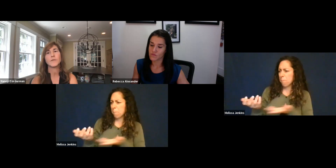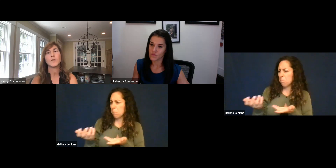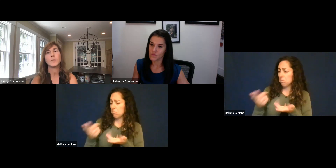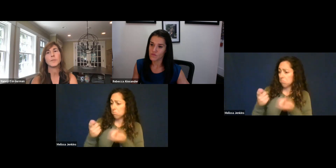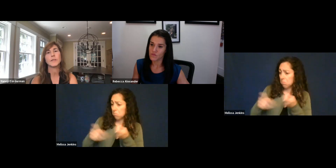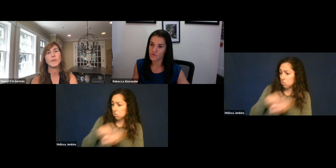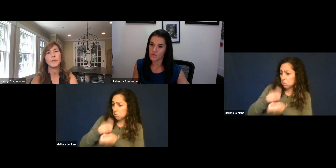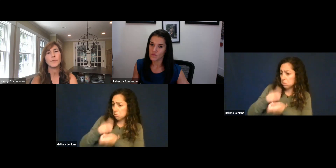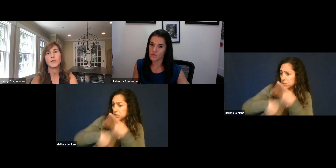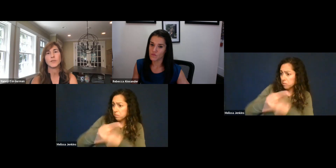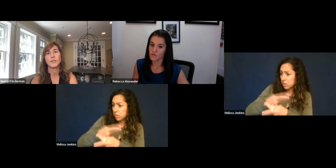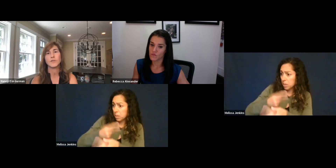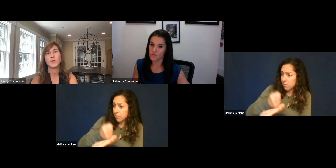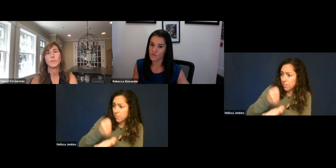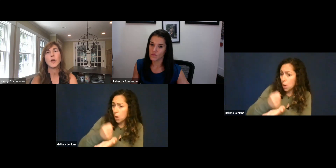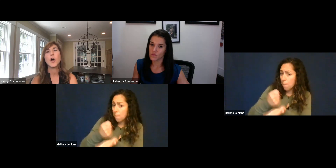for people living with Usher syndrome,